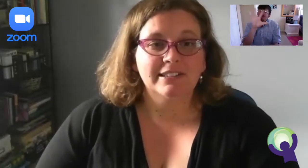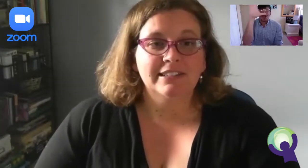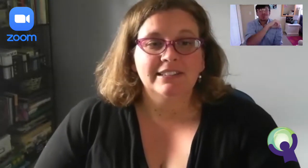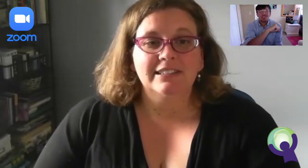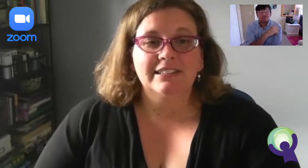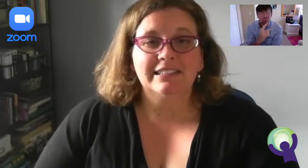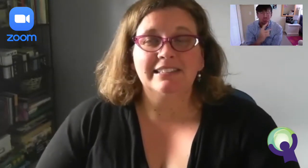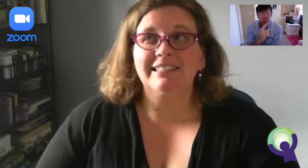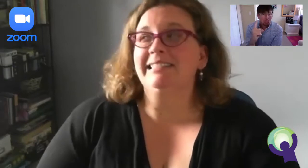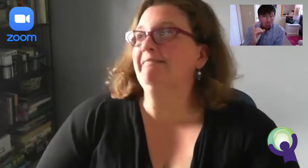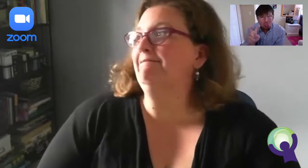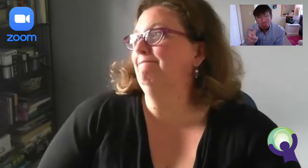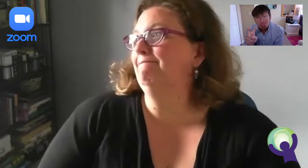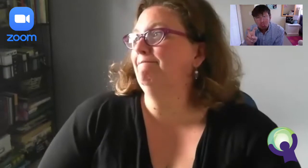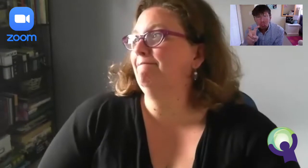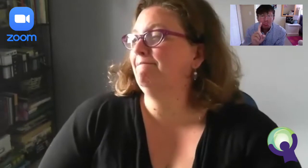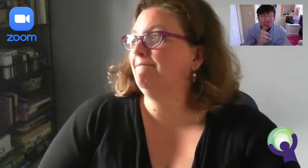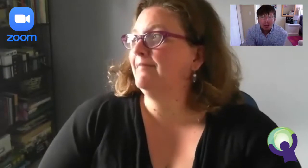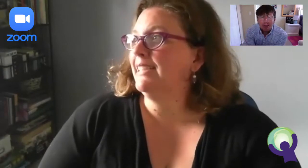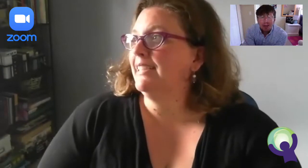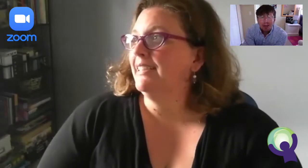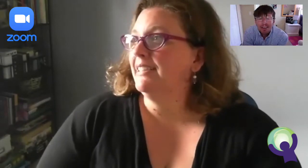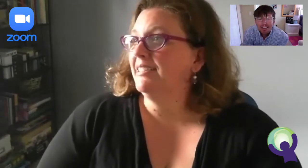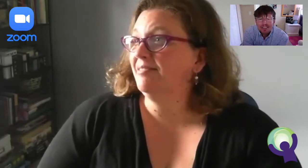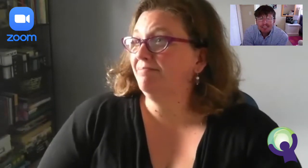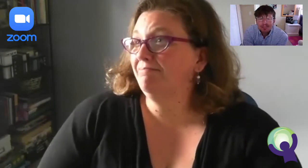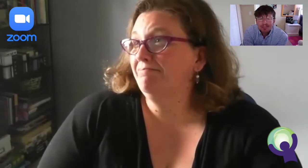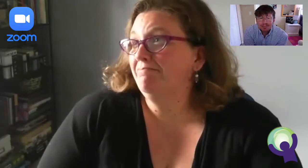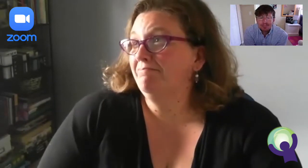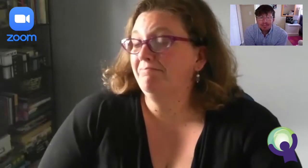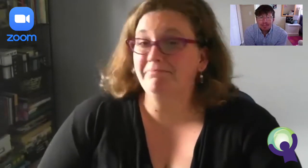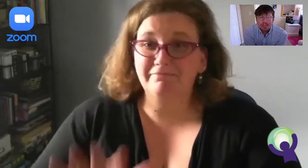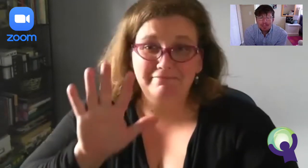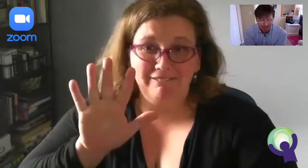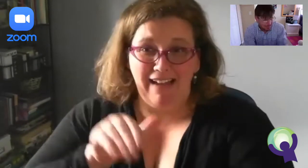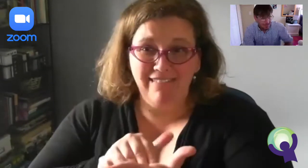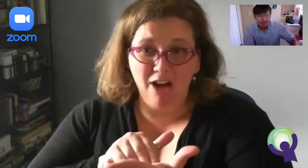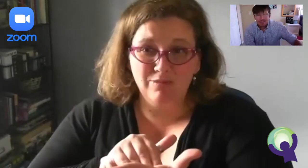that bookstore at that time oh take a guess hmm